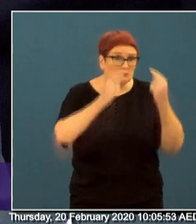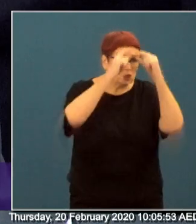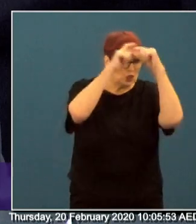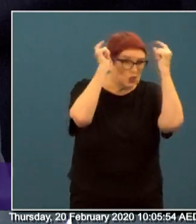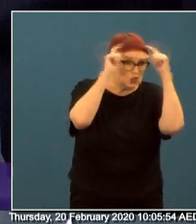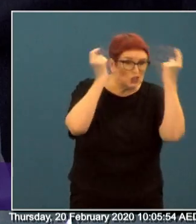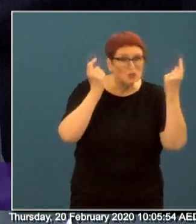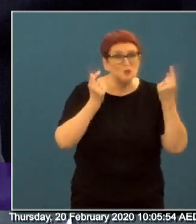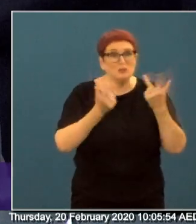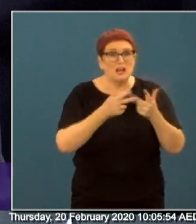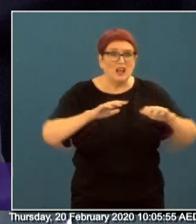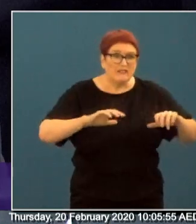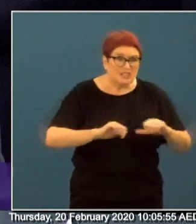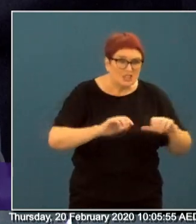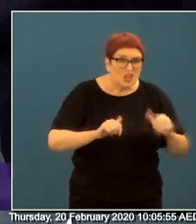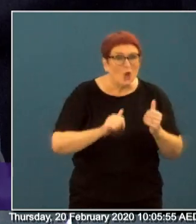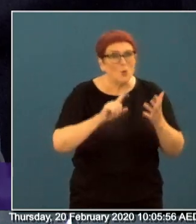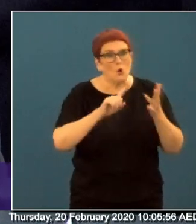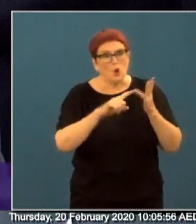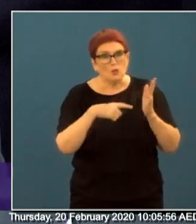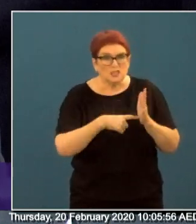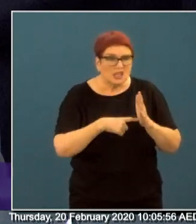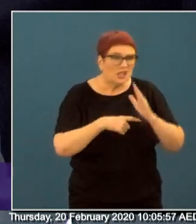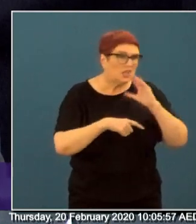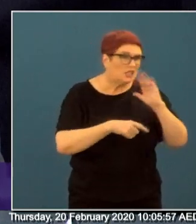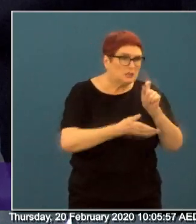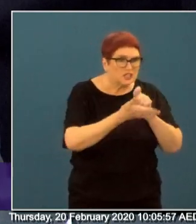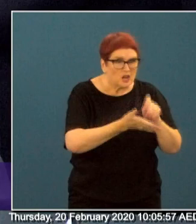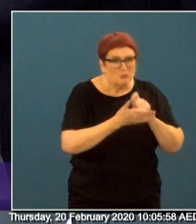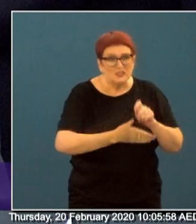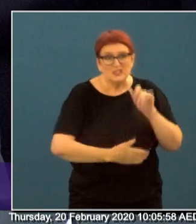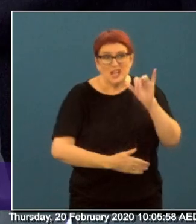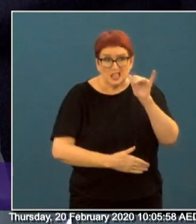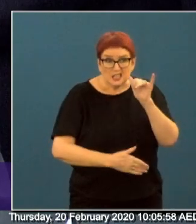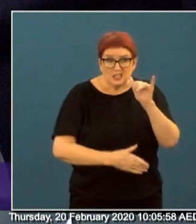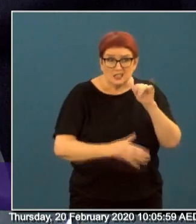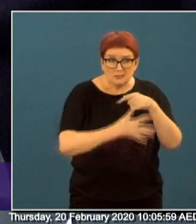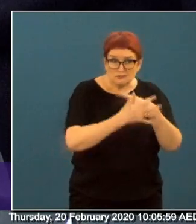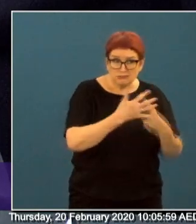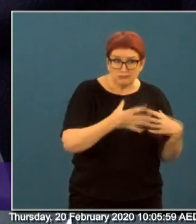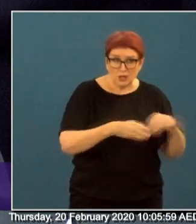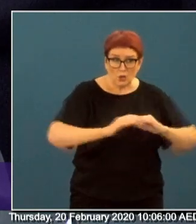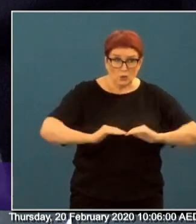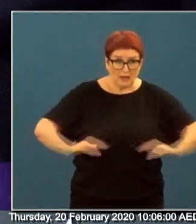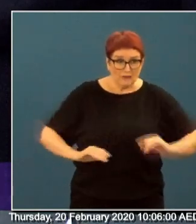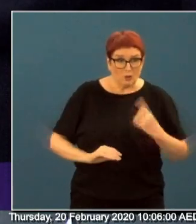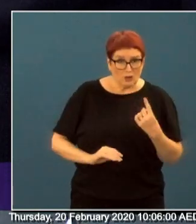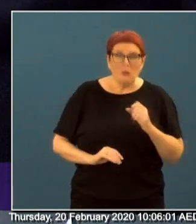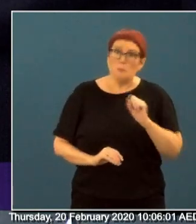allied health professionals, even dentists — are they included in primary health care? Yes, indeed.